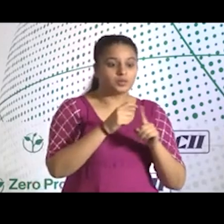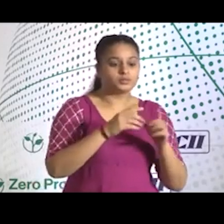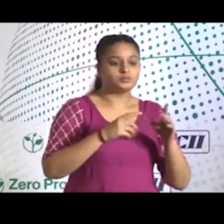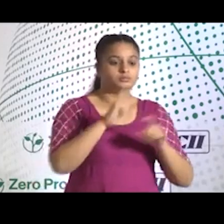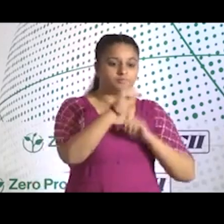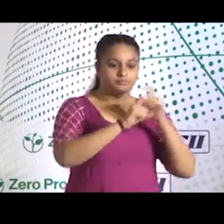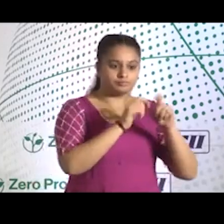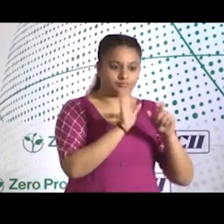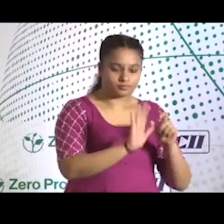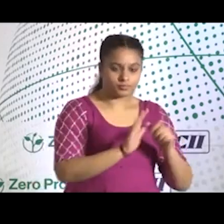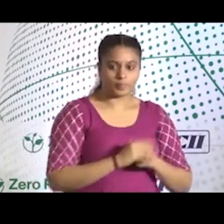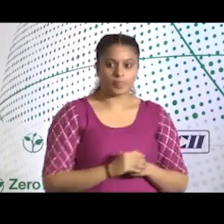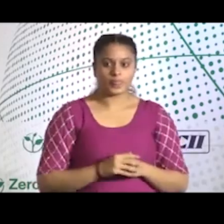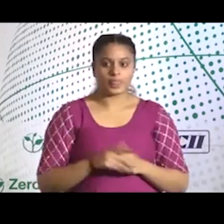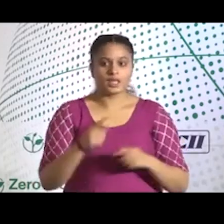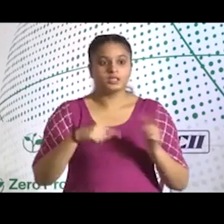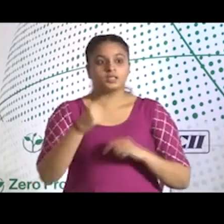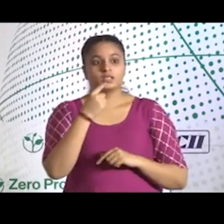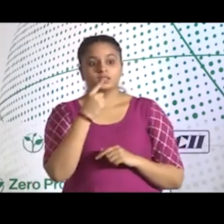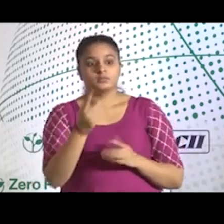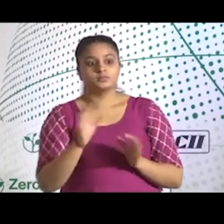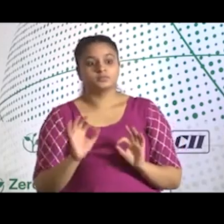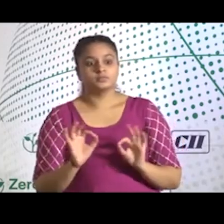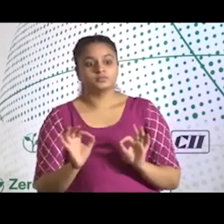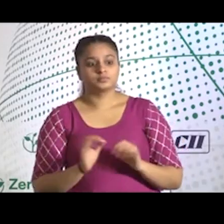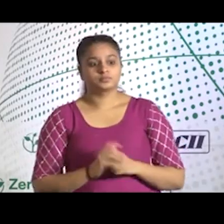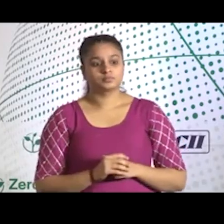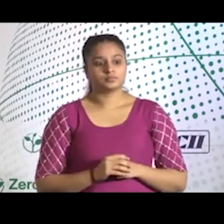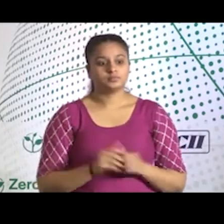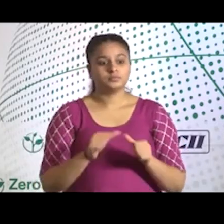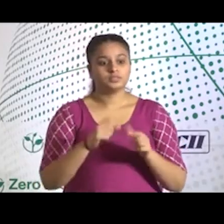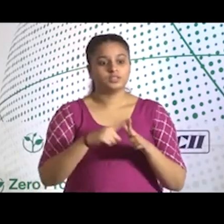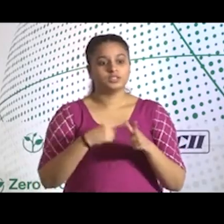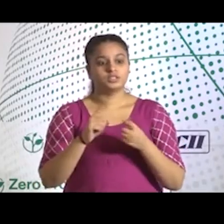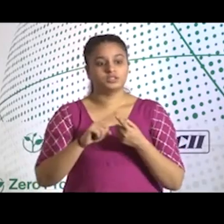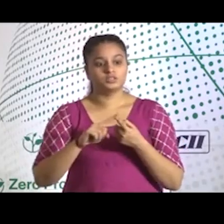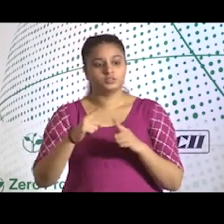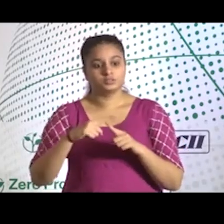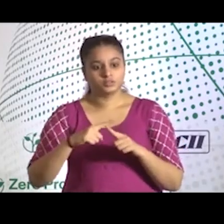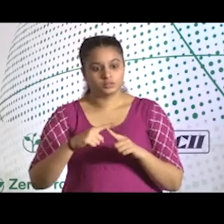And I think nobody can speak of that better than Ajit, because I remember I was I remember